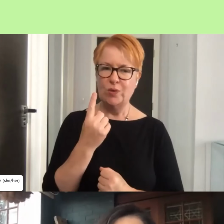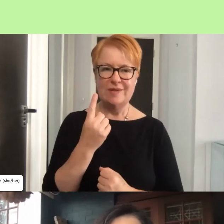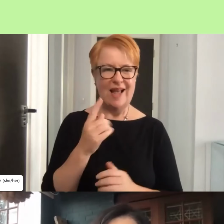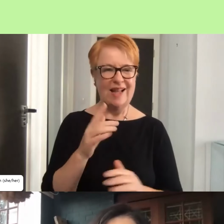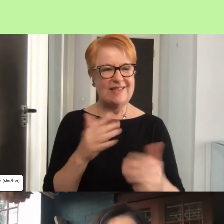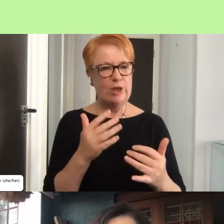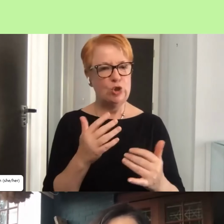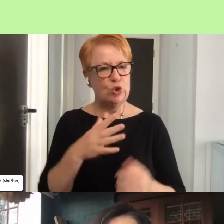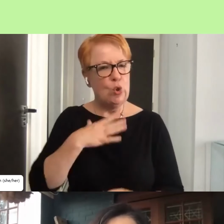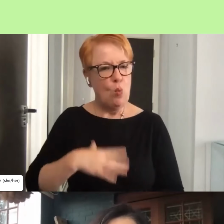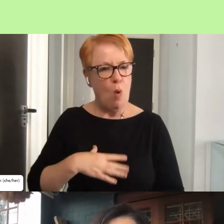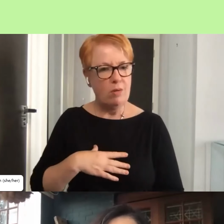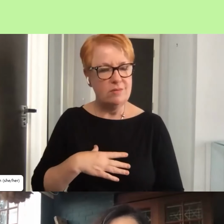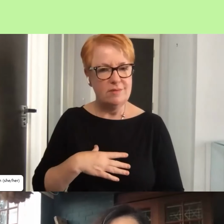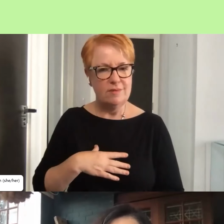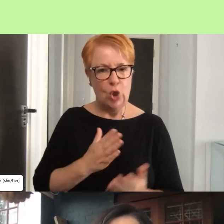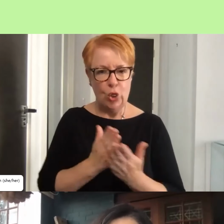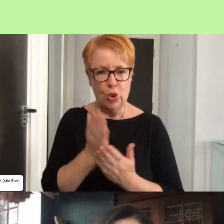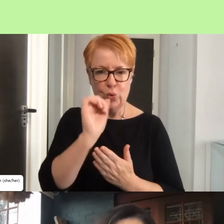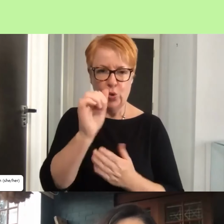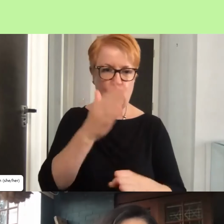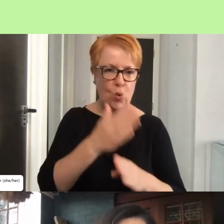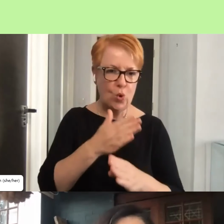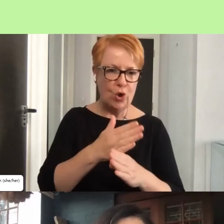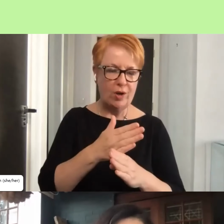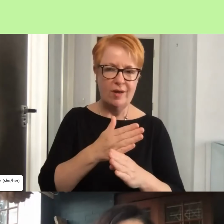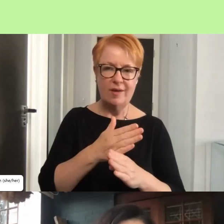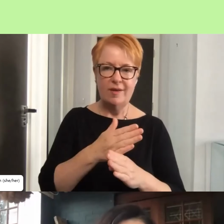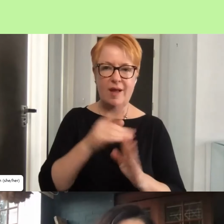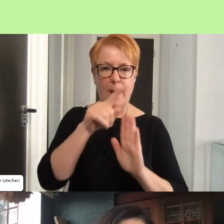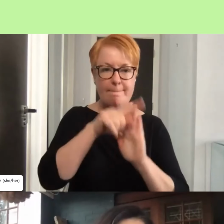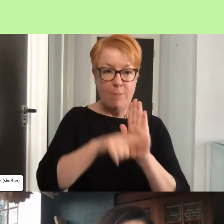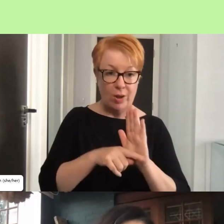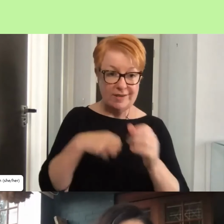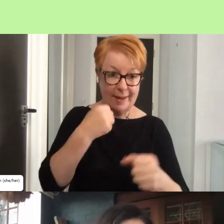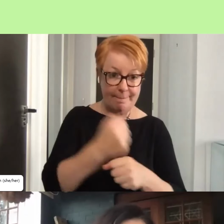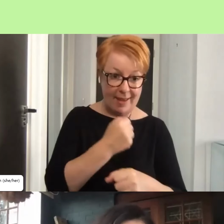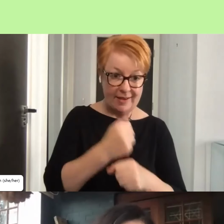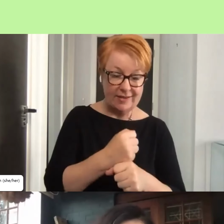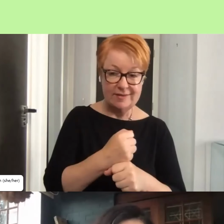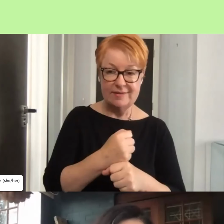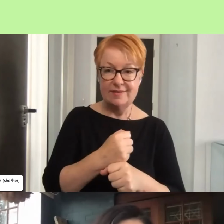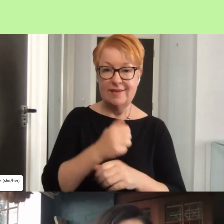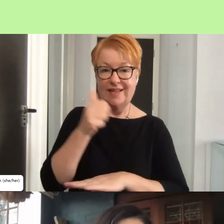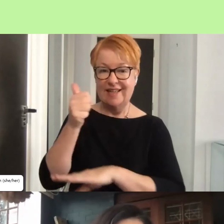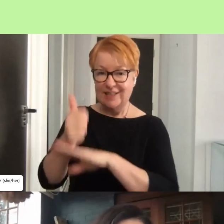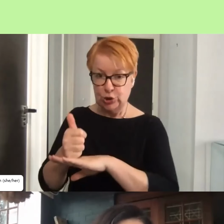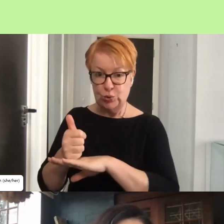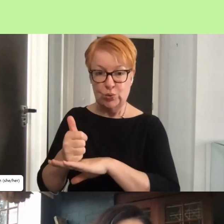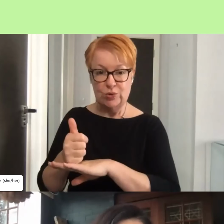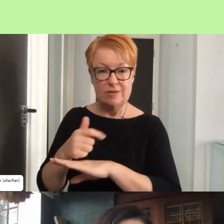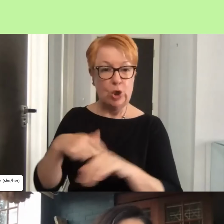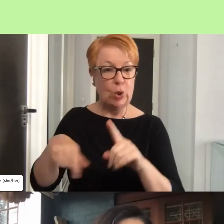Is it policymakers, communities or institutions? I would add, like, it's really all of them, isn't it?